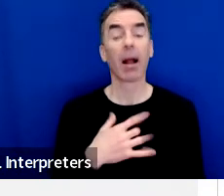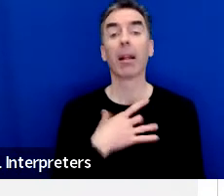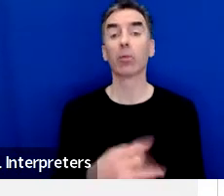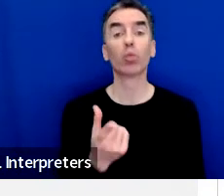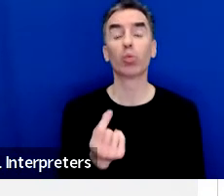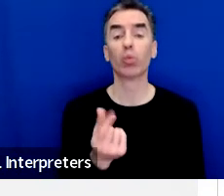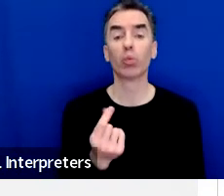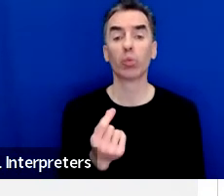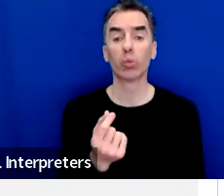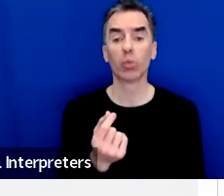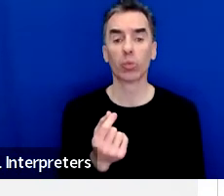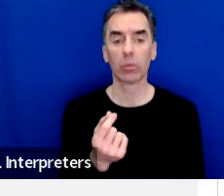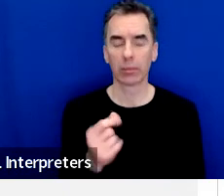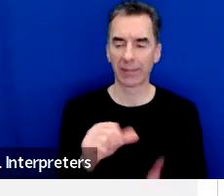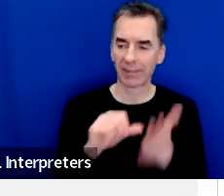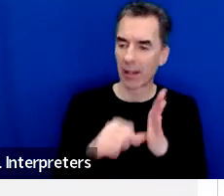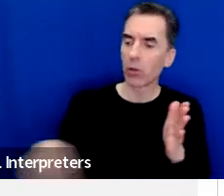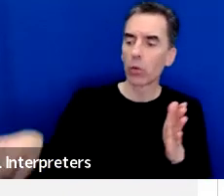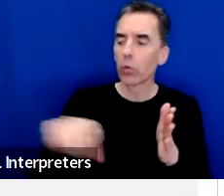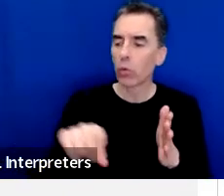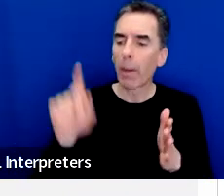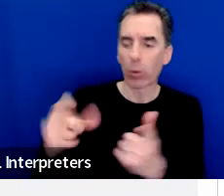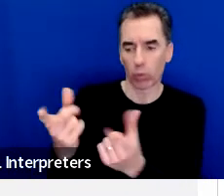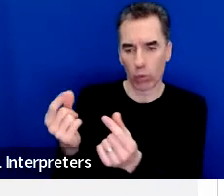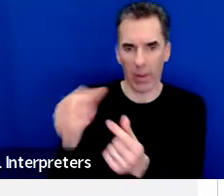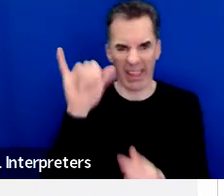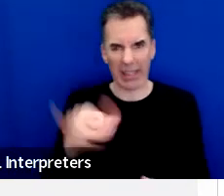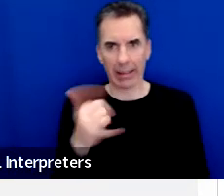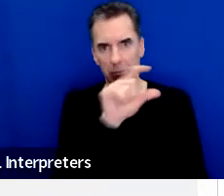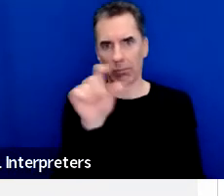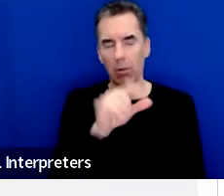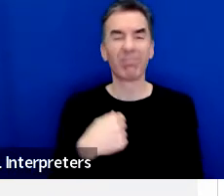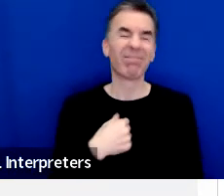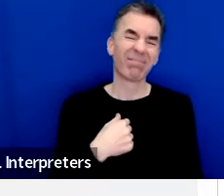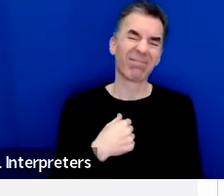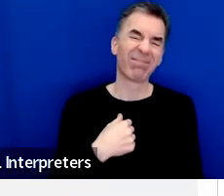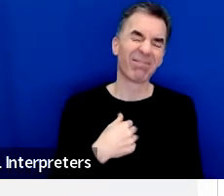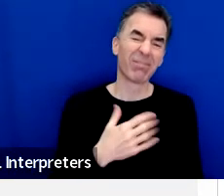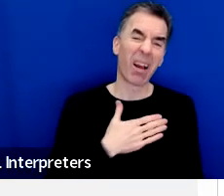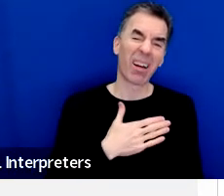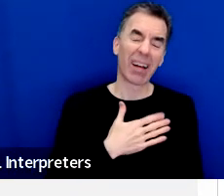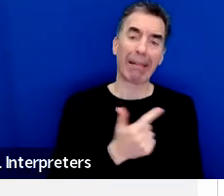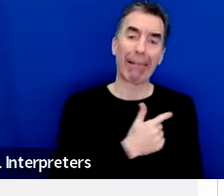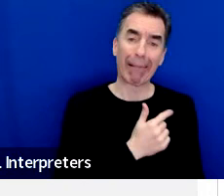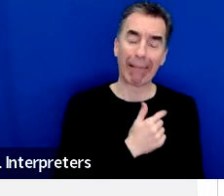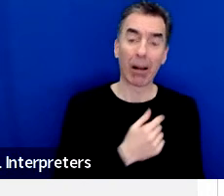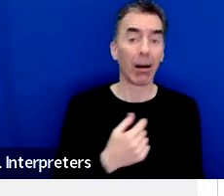what they're supposed to do because for me as a lazy person, what I like to do is I want to know.